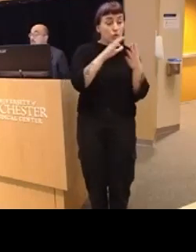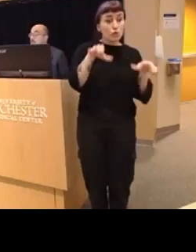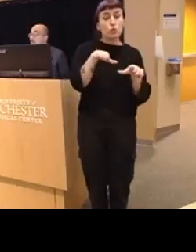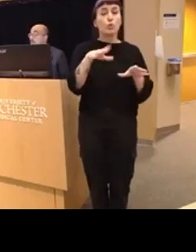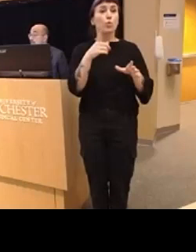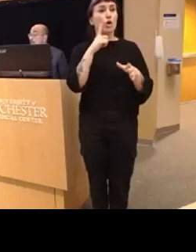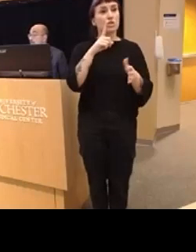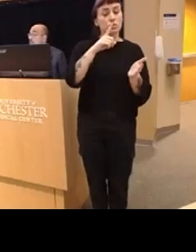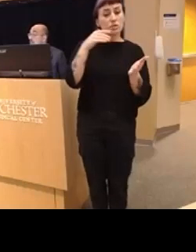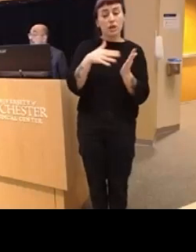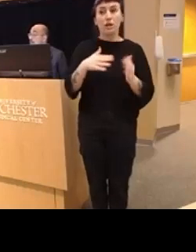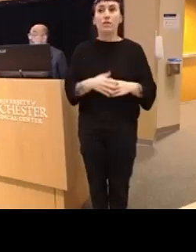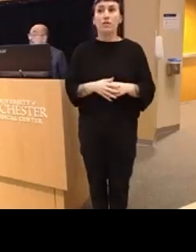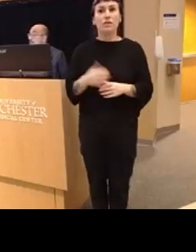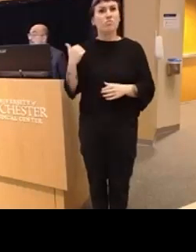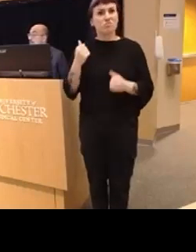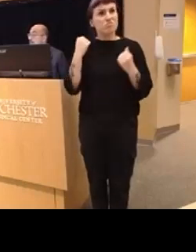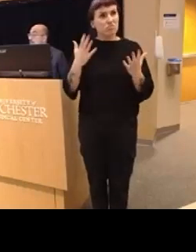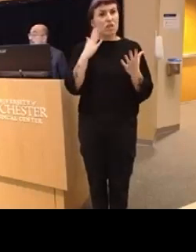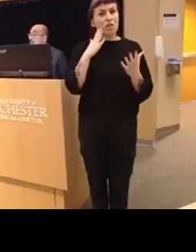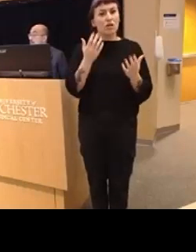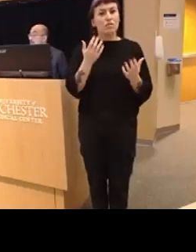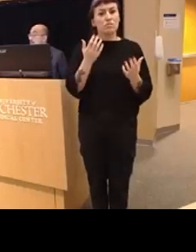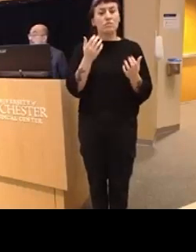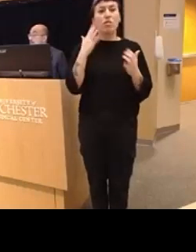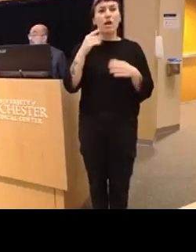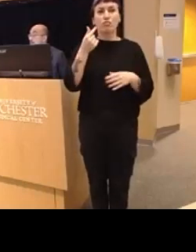you know a lot of heal funding is on that there's a substantial number of big grants now that were